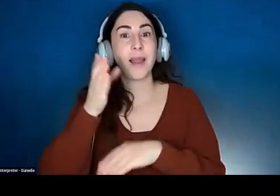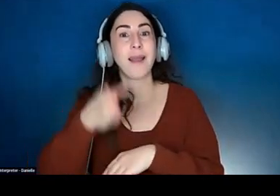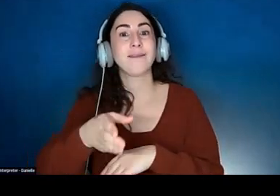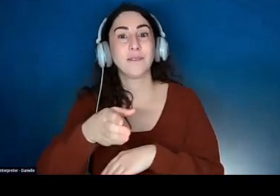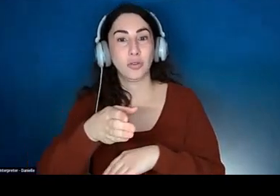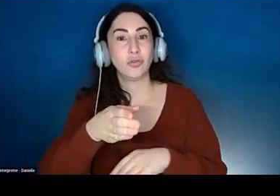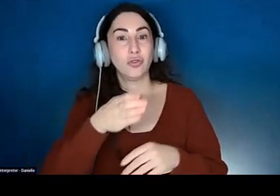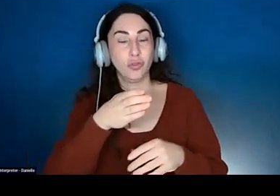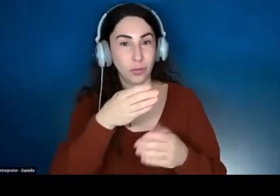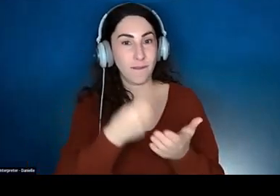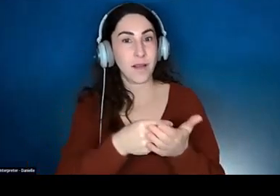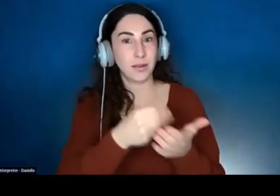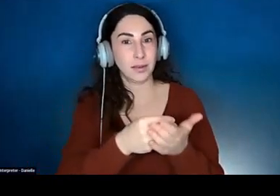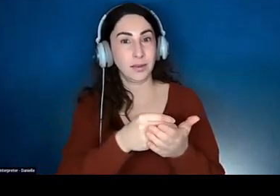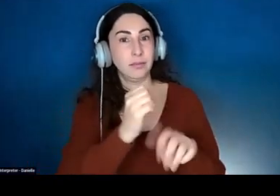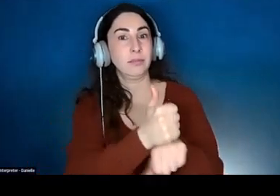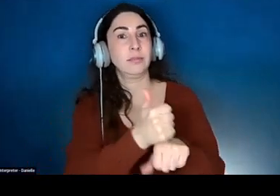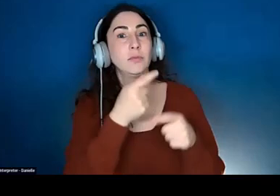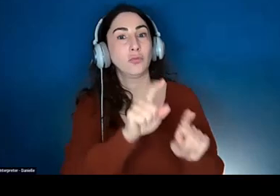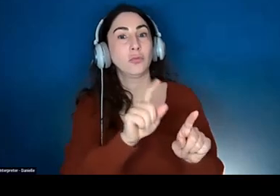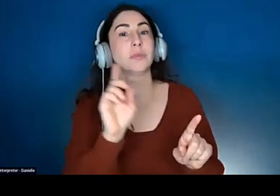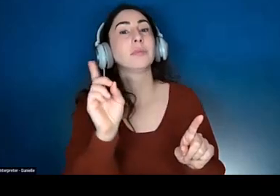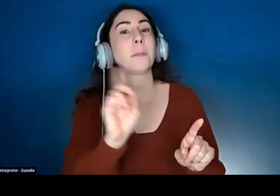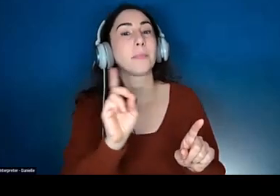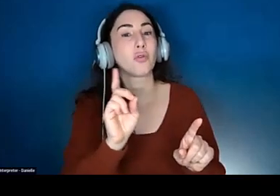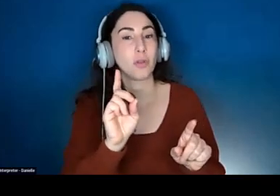administration. So I think we can get a sense